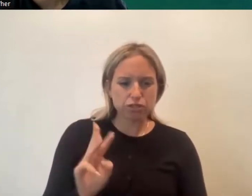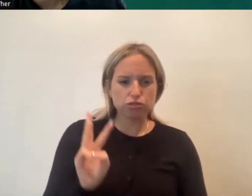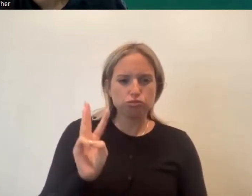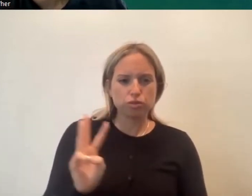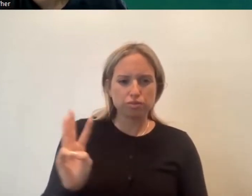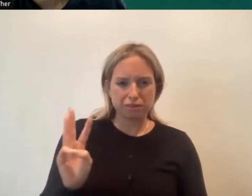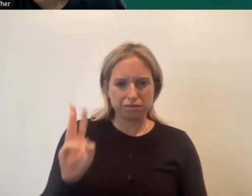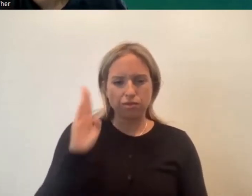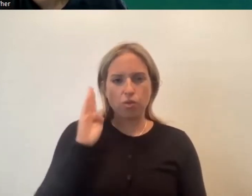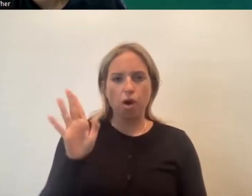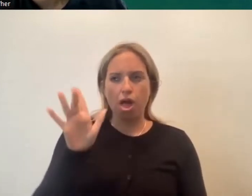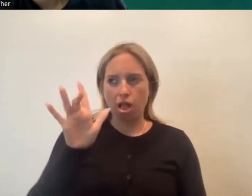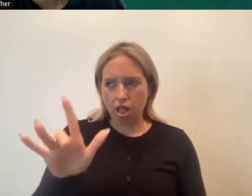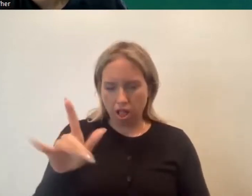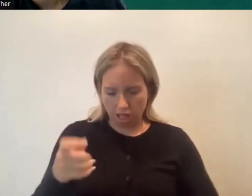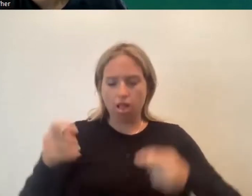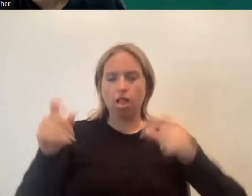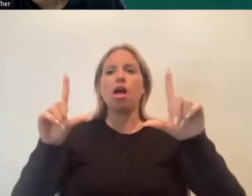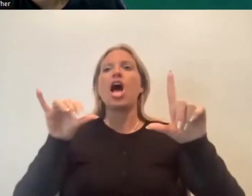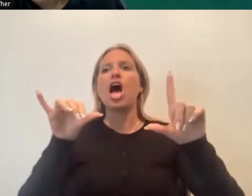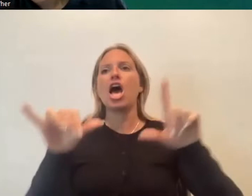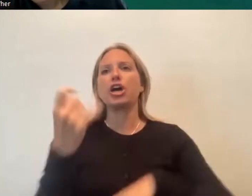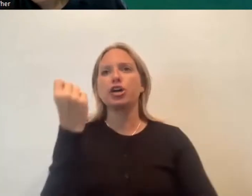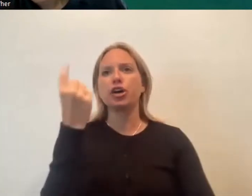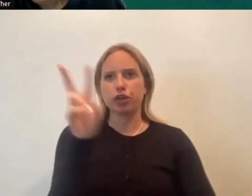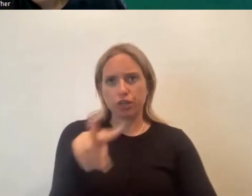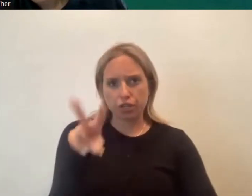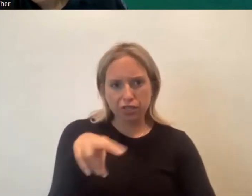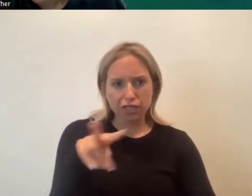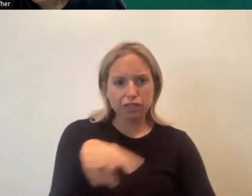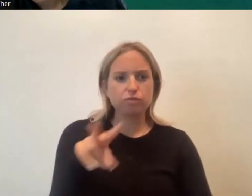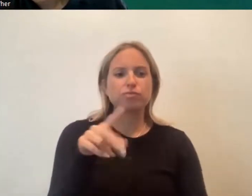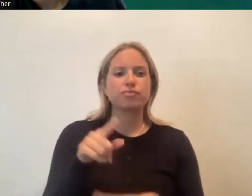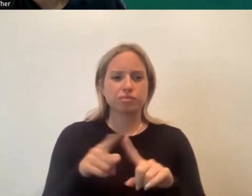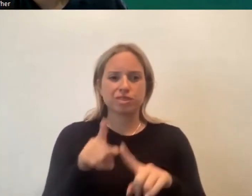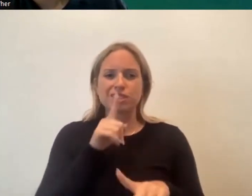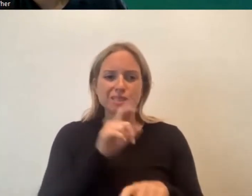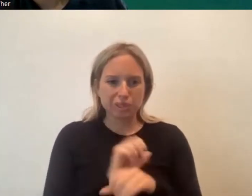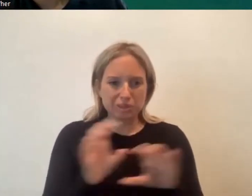that will just have that information. But you can actually do, I think I may contradict myself...